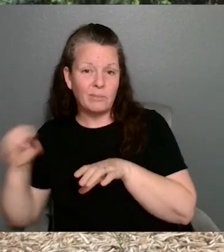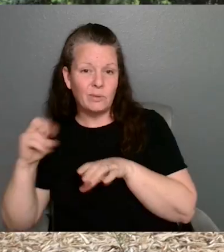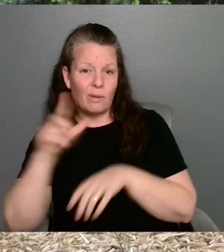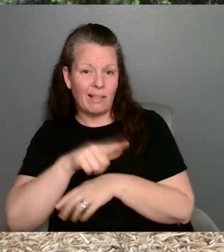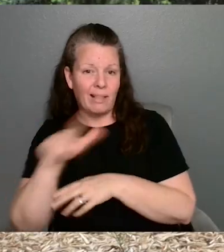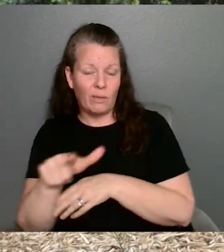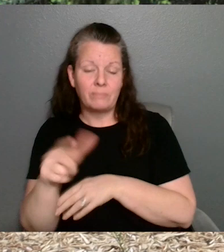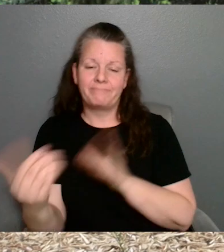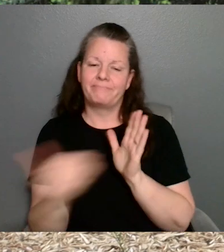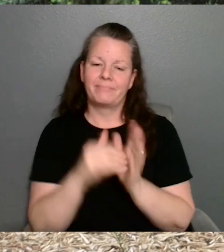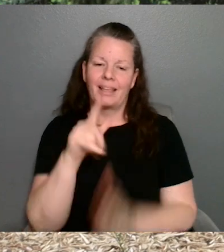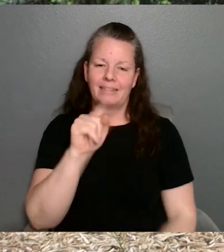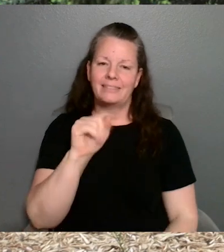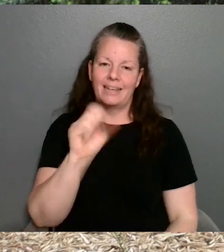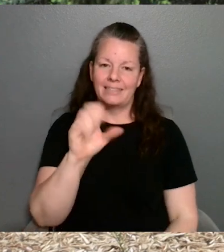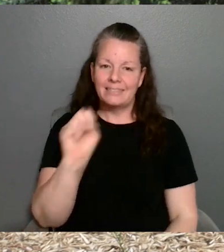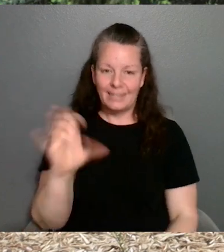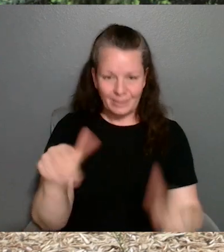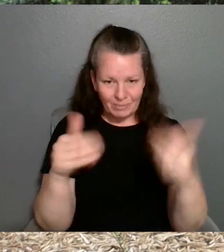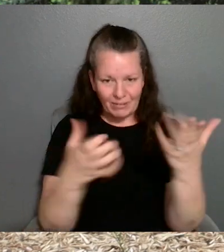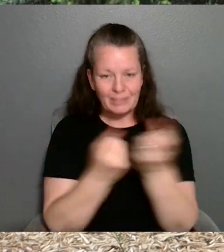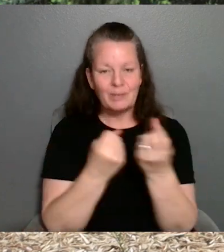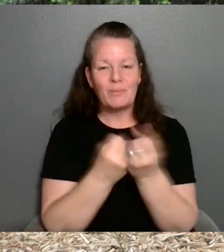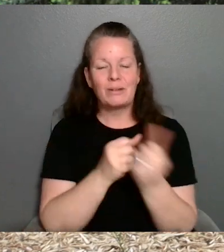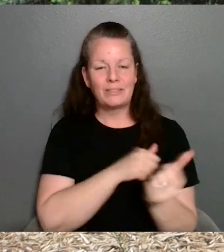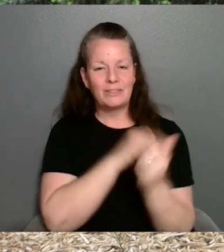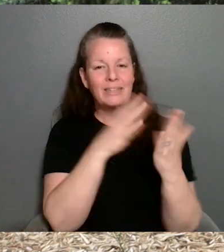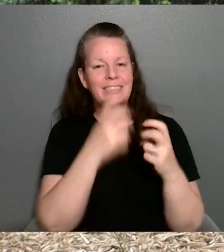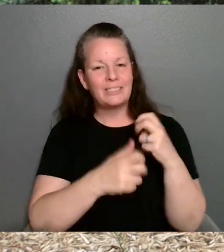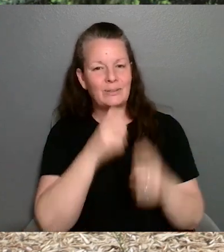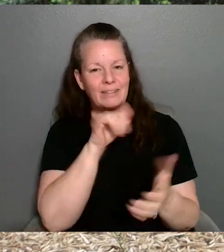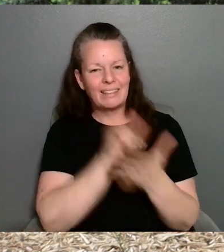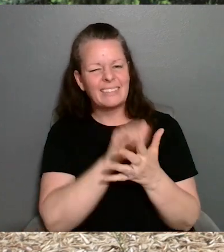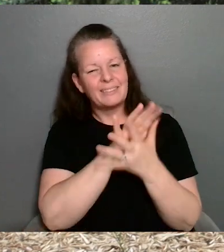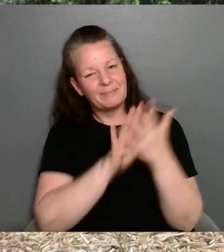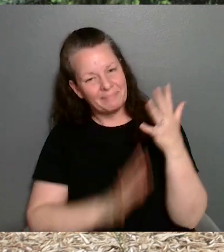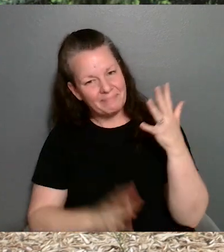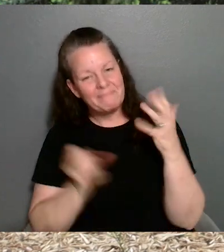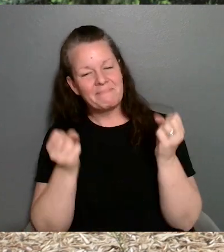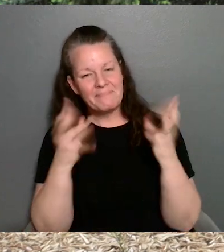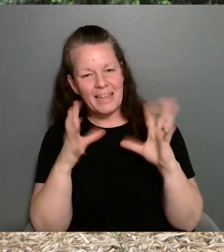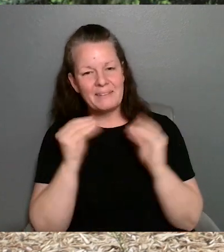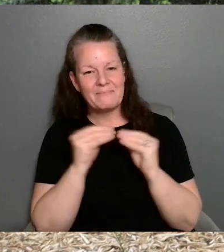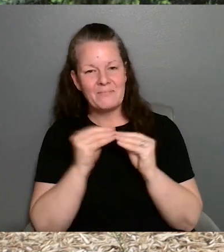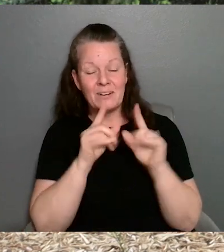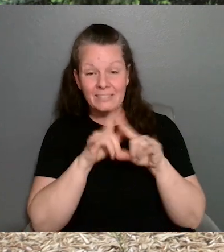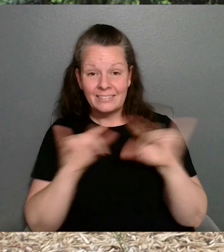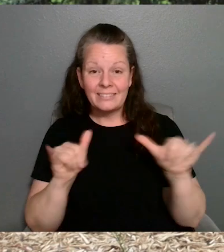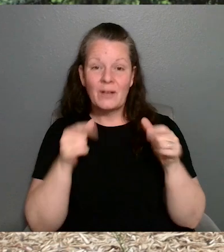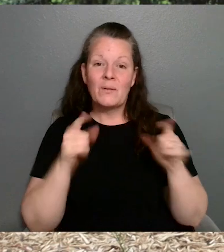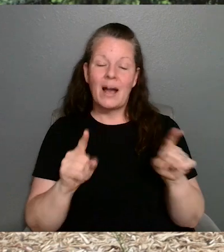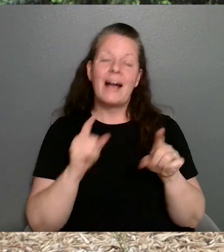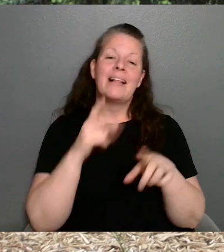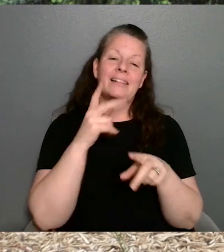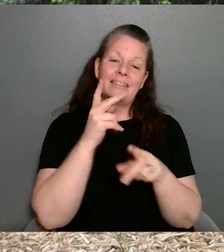Once again, LTSS can provide support to address issues like these and many, many more, all while keeping Coloradans